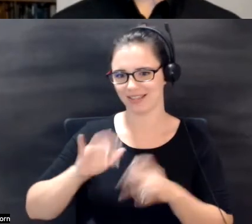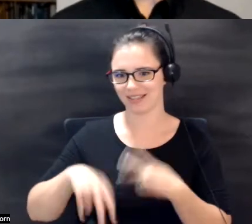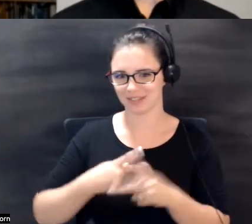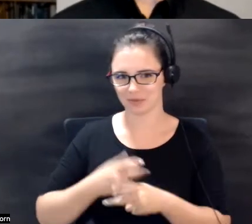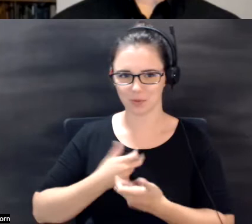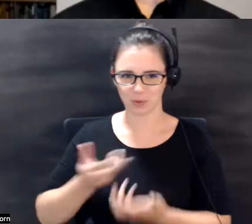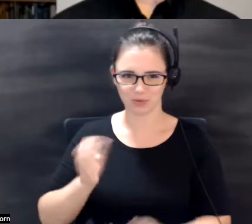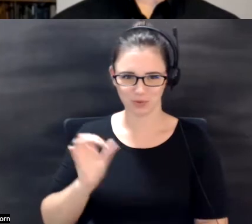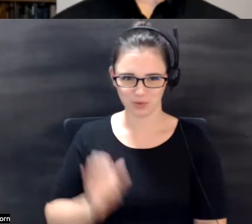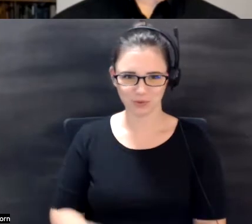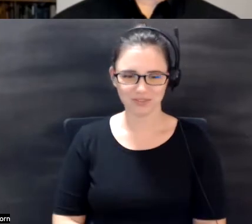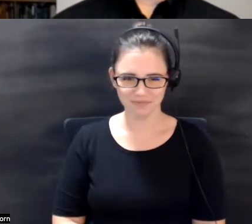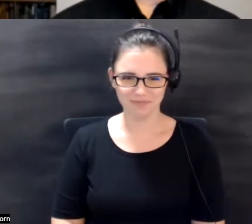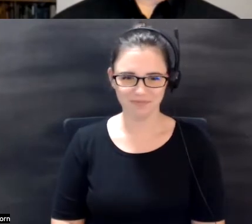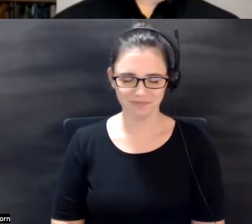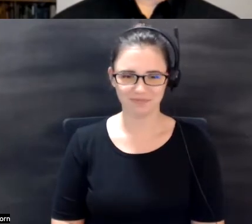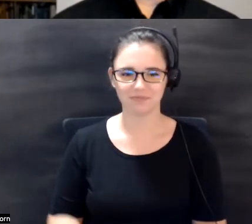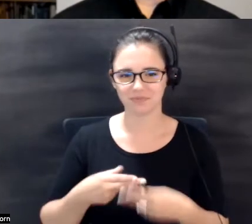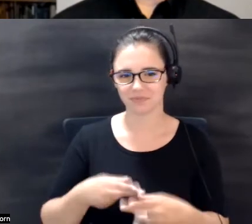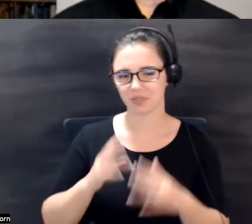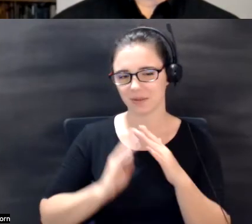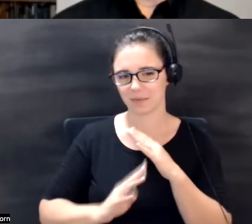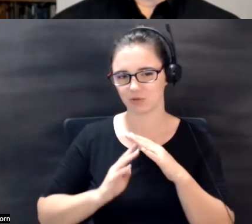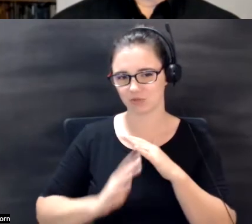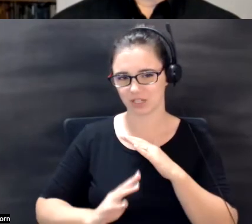Yeah, called "Immigration Bureau."